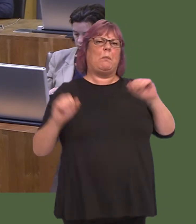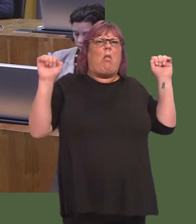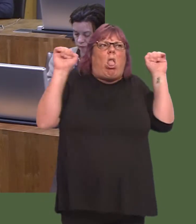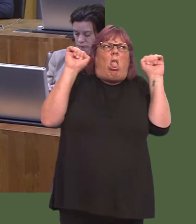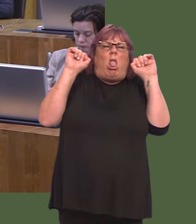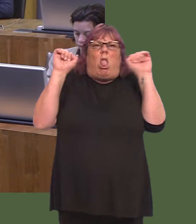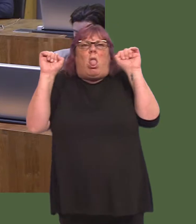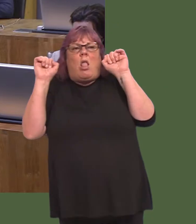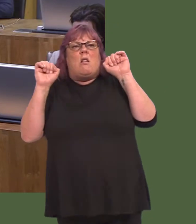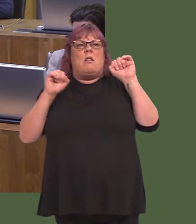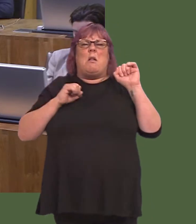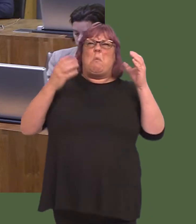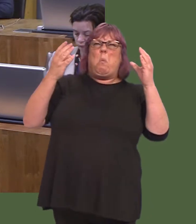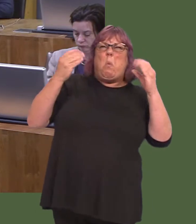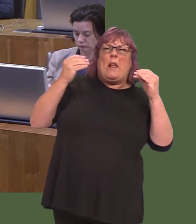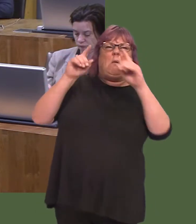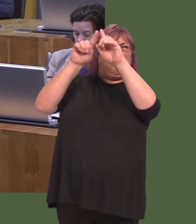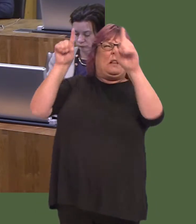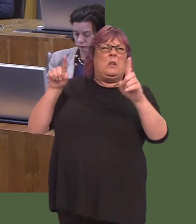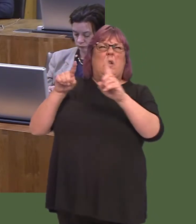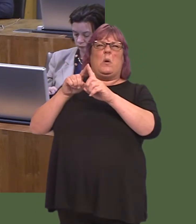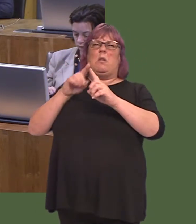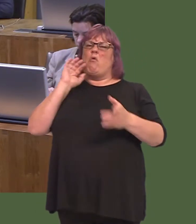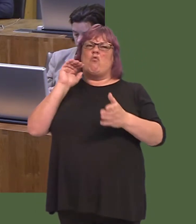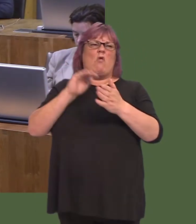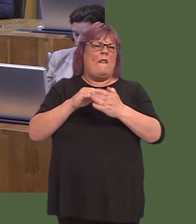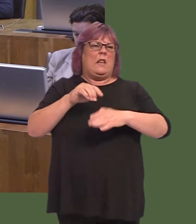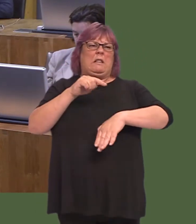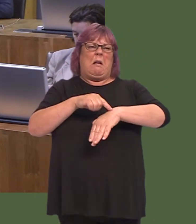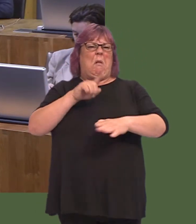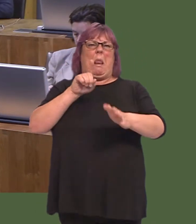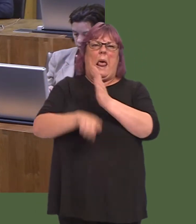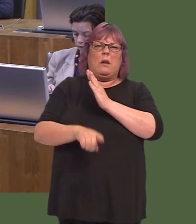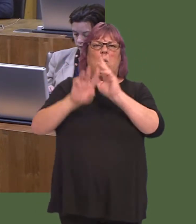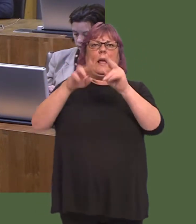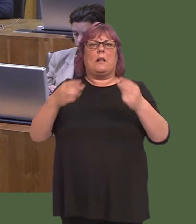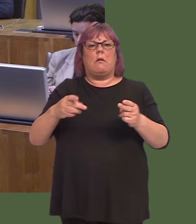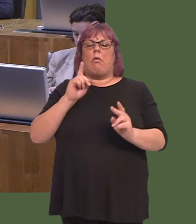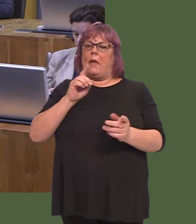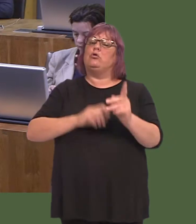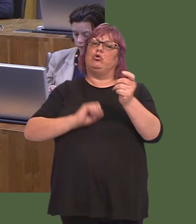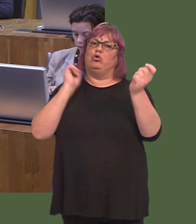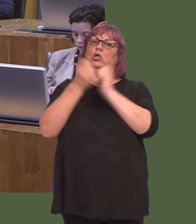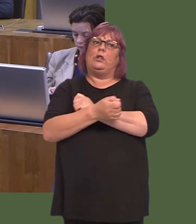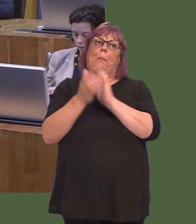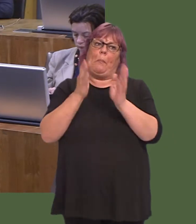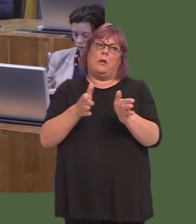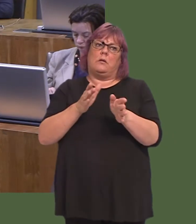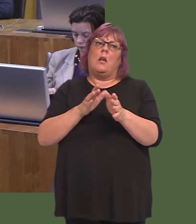windows, with indifferent punctuality. Those days must change, and they will change as a result of the new franchise.